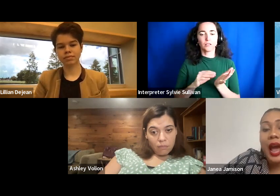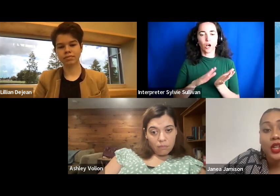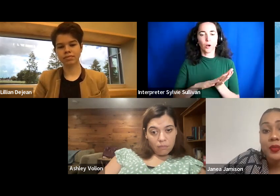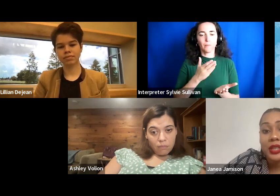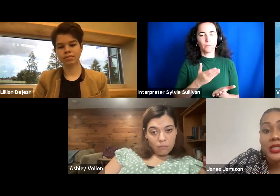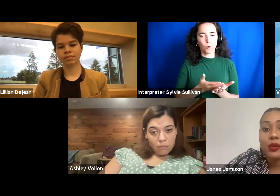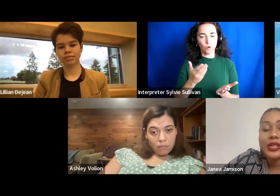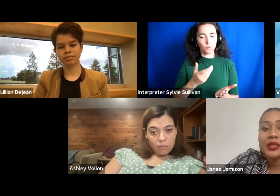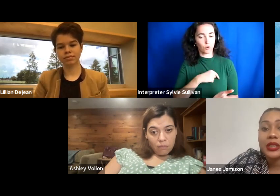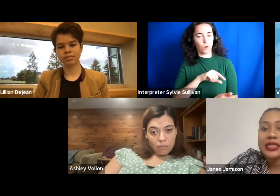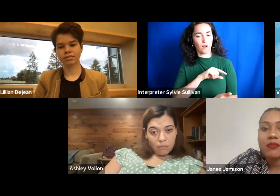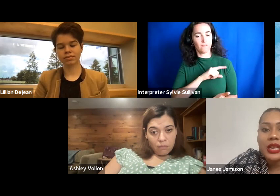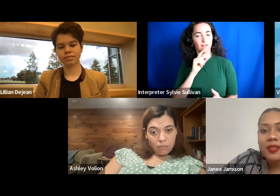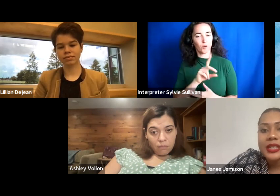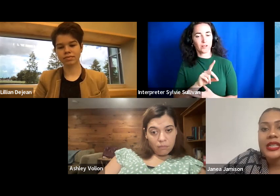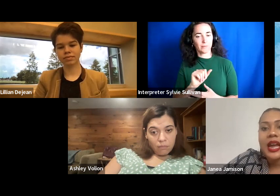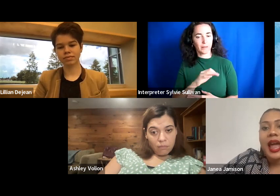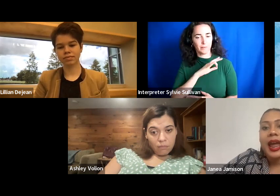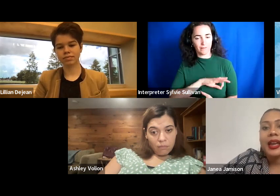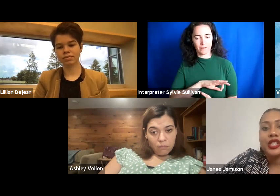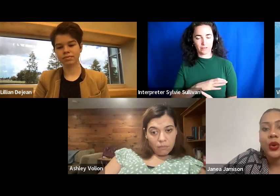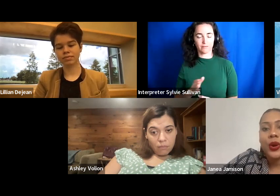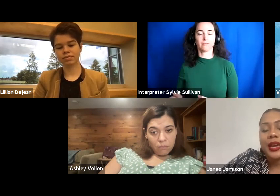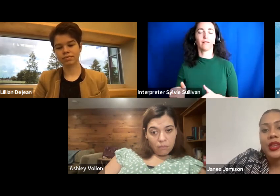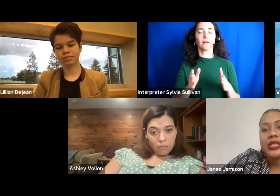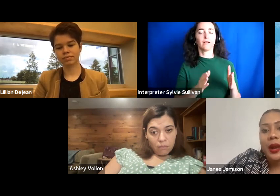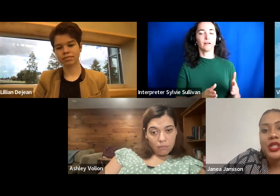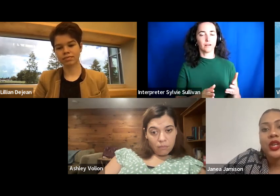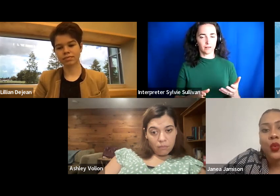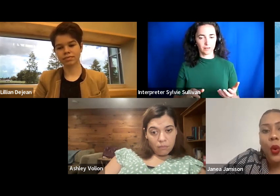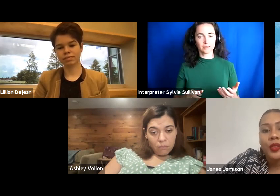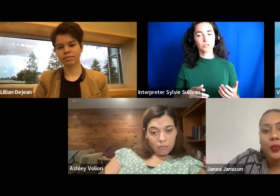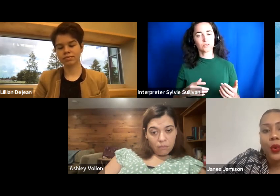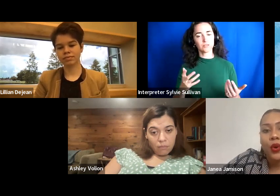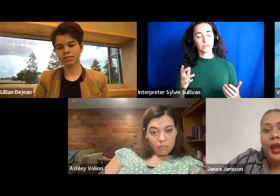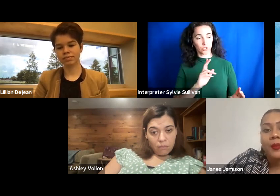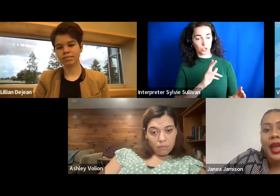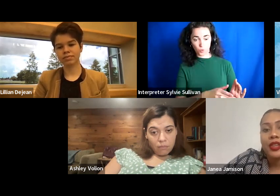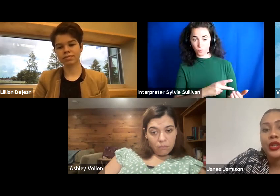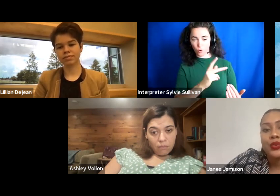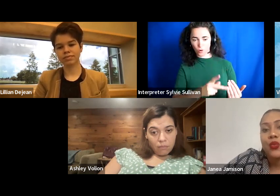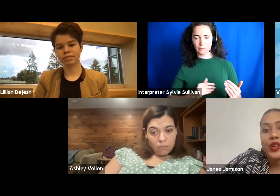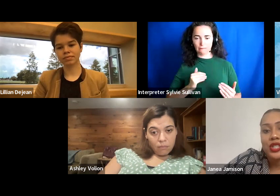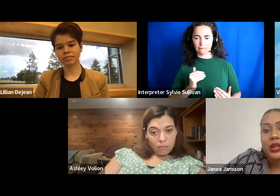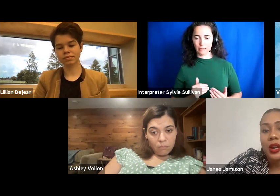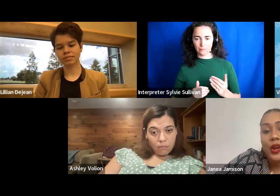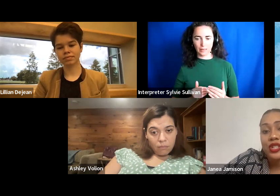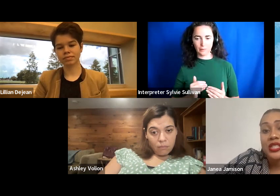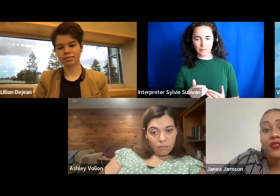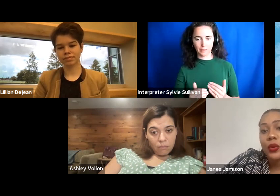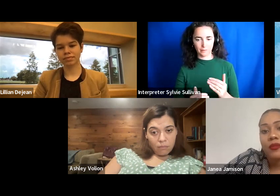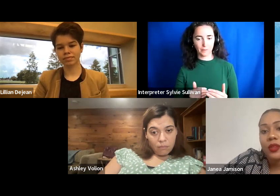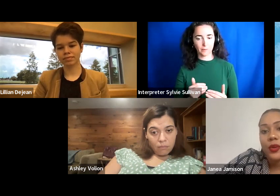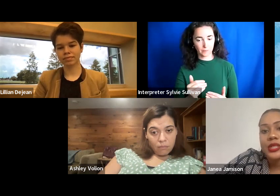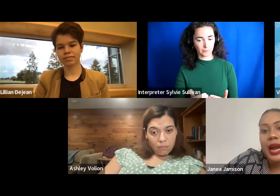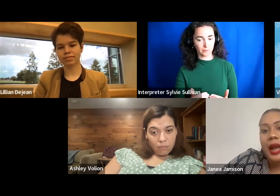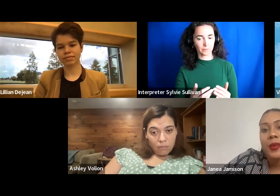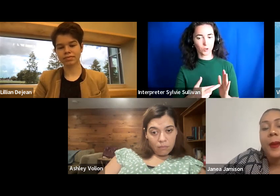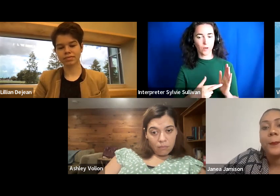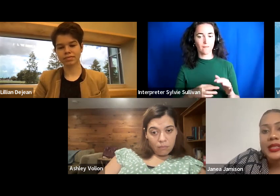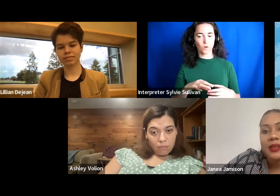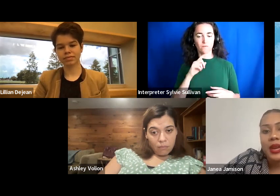for disability benefits. And so again the steps to enroll in the program in the new righteous registence, voting for the first time must submit.